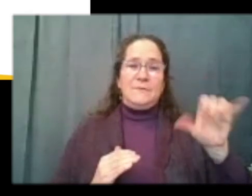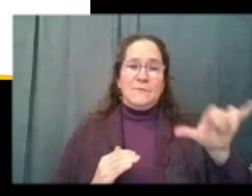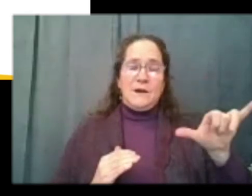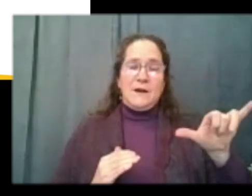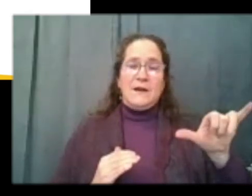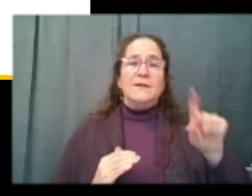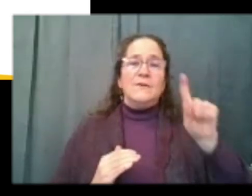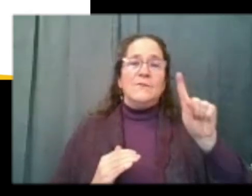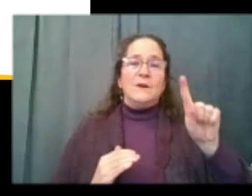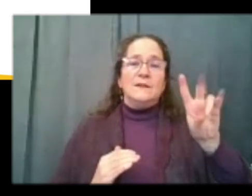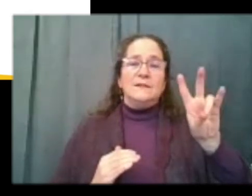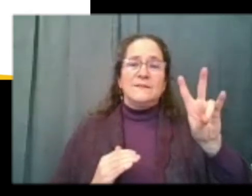@ gmail dot com